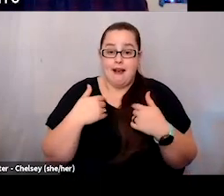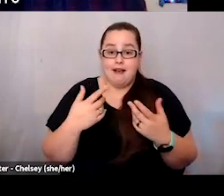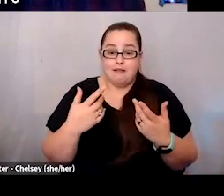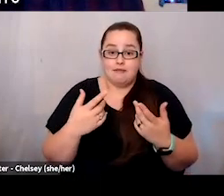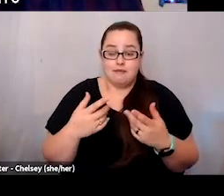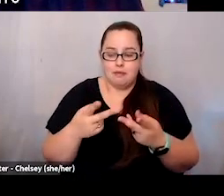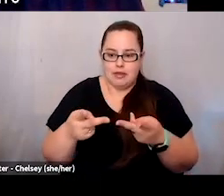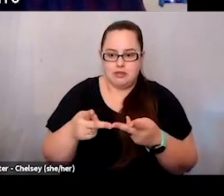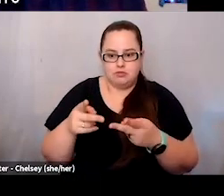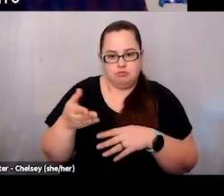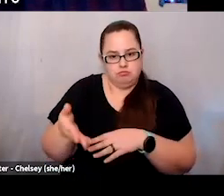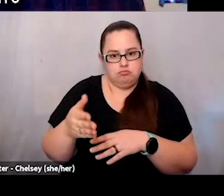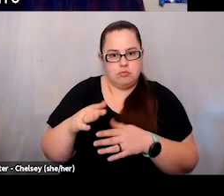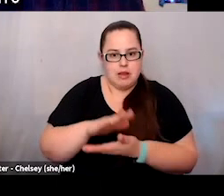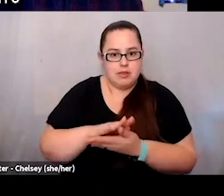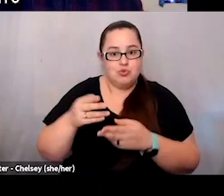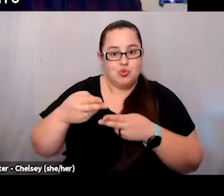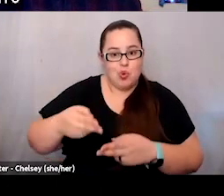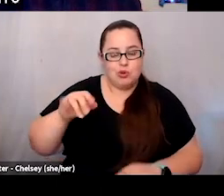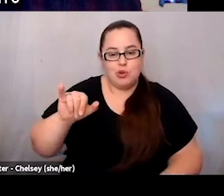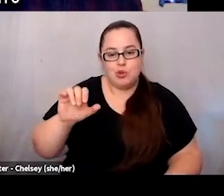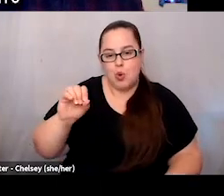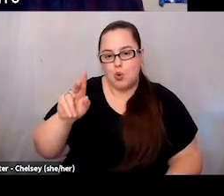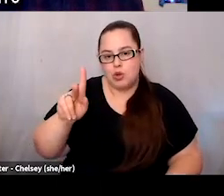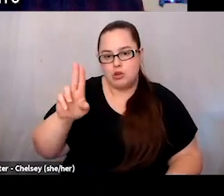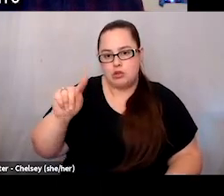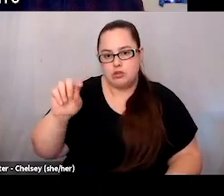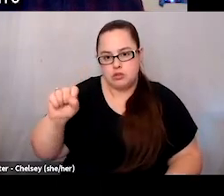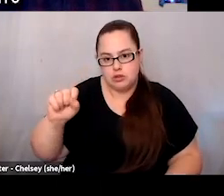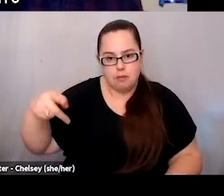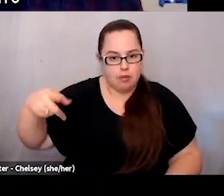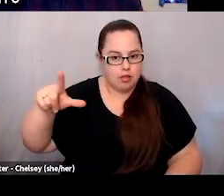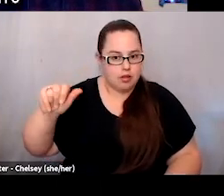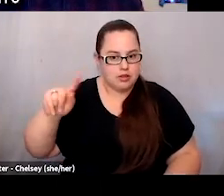College. It's called Yokuts Plaza and it's dedicated to the Yokuts and the Mono people.